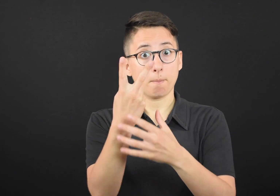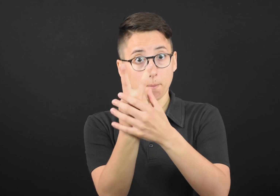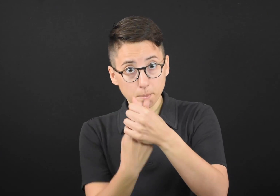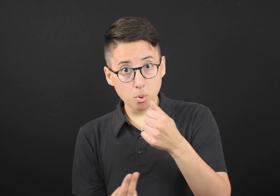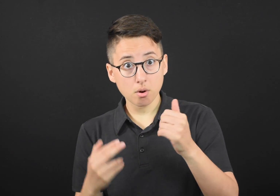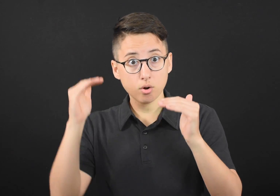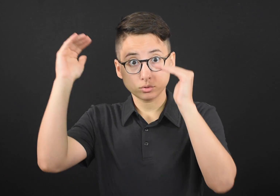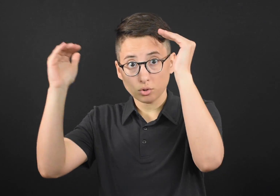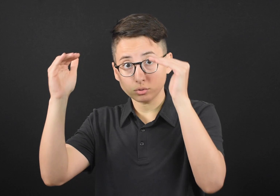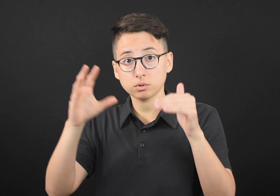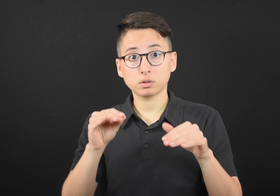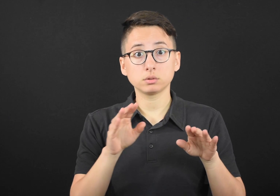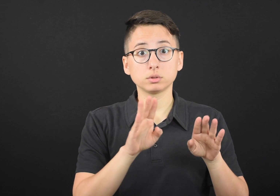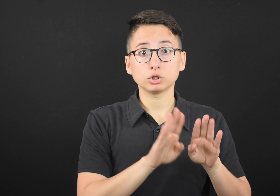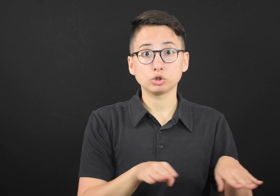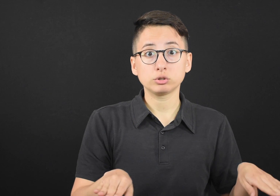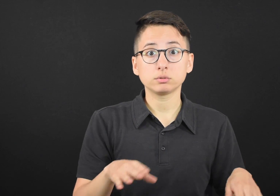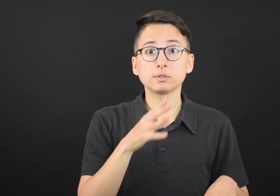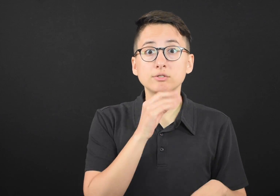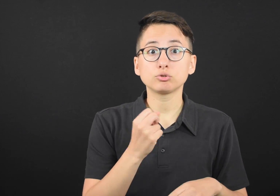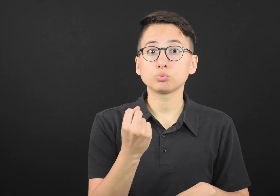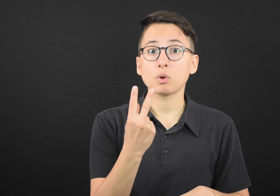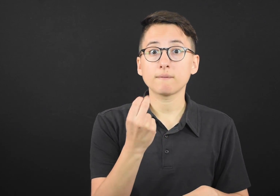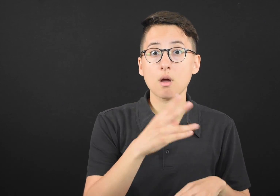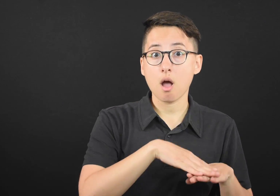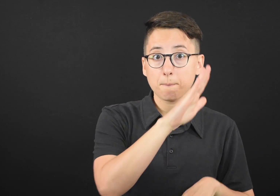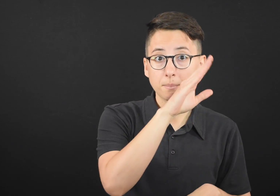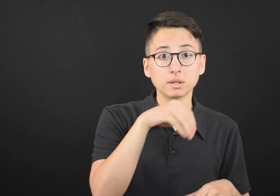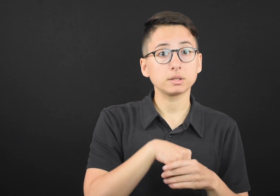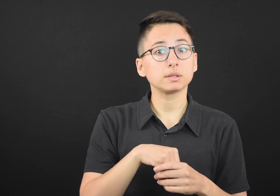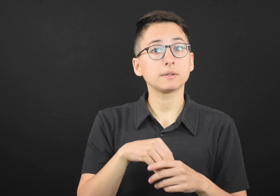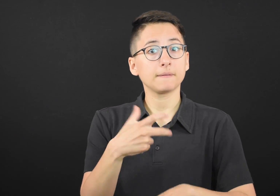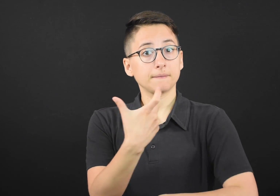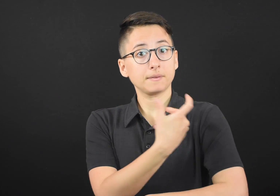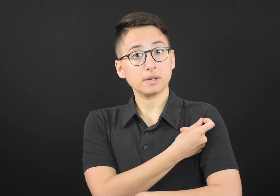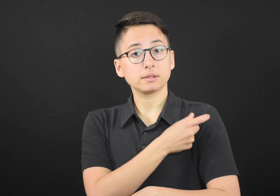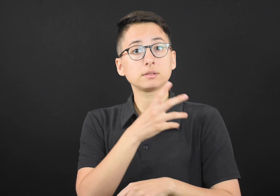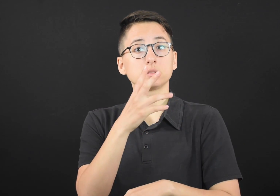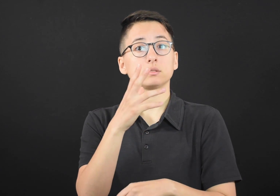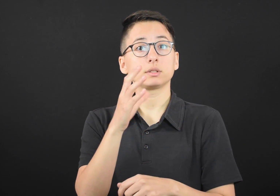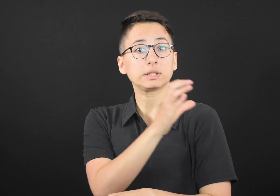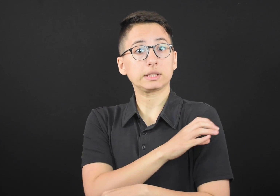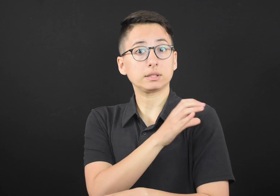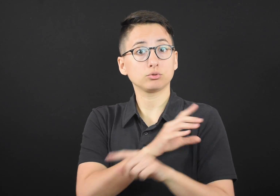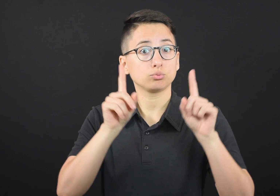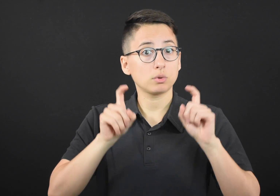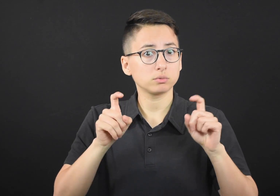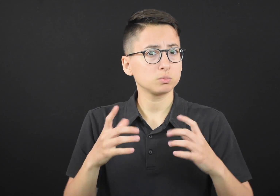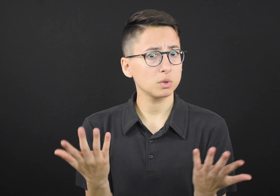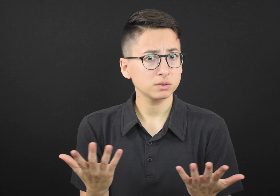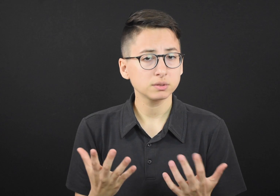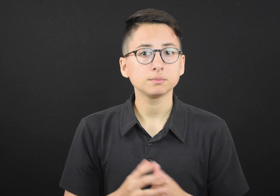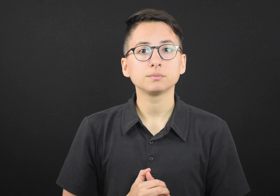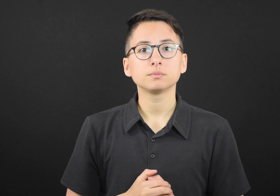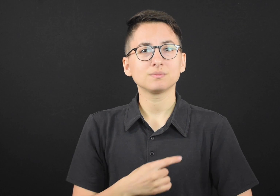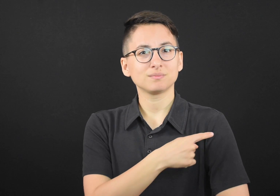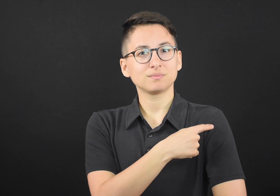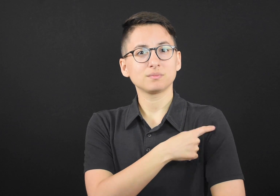adults and children 12 and older in the vaccine clinical trials, are